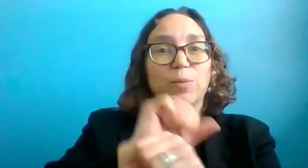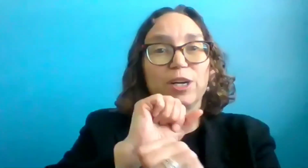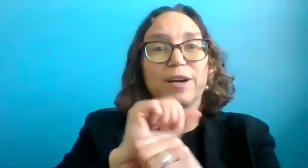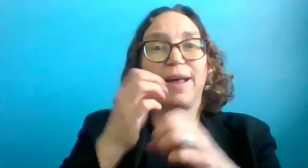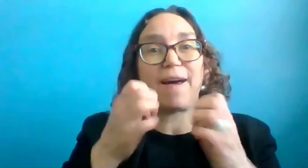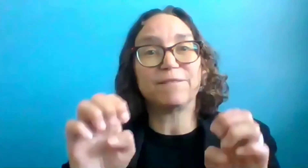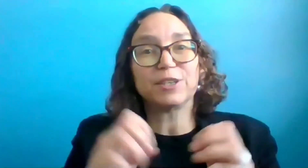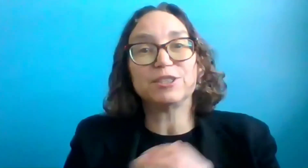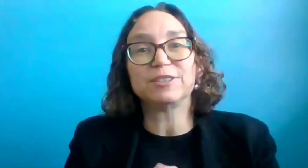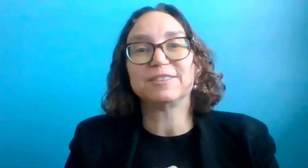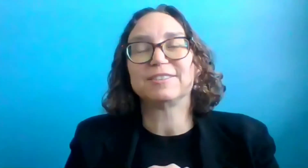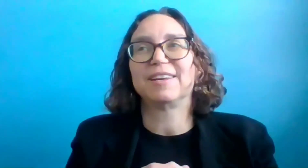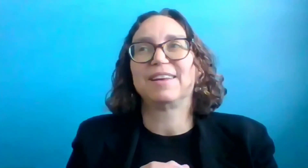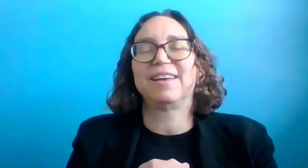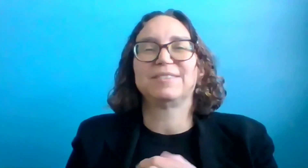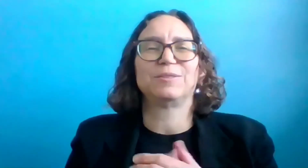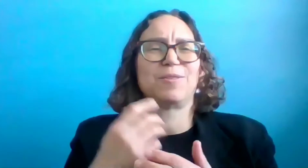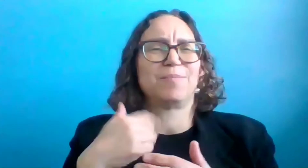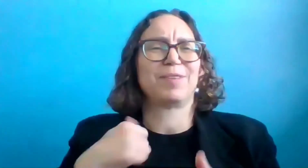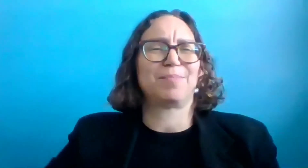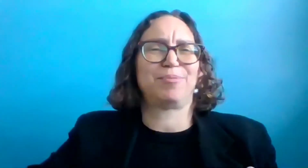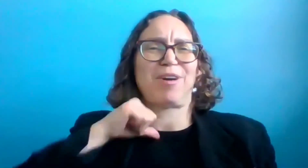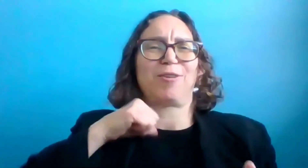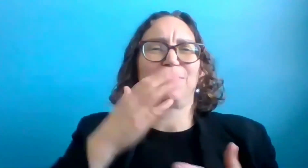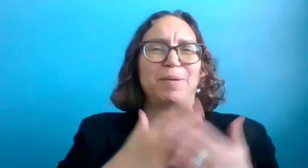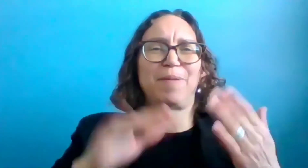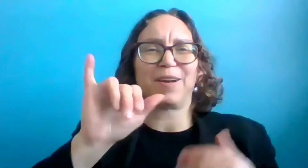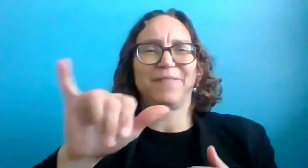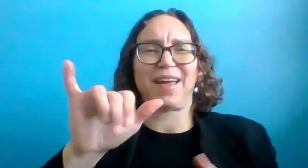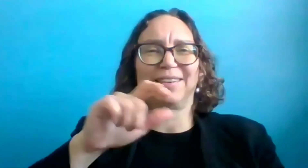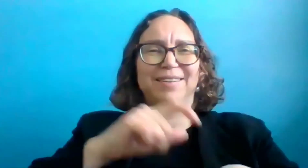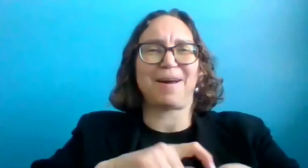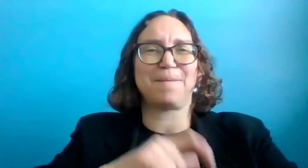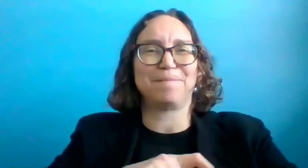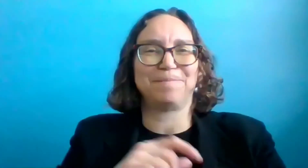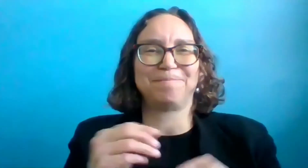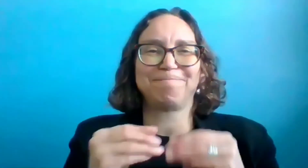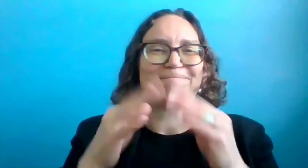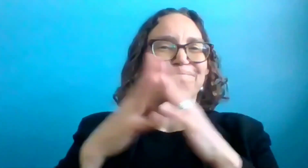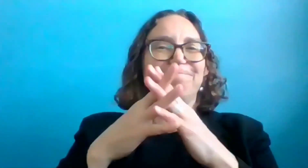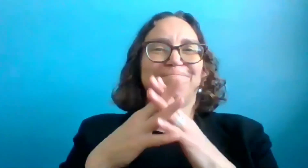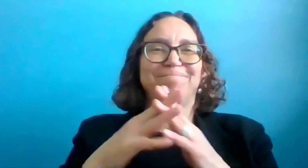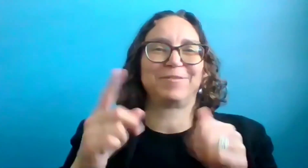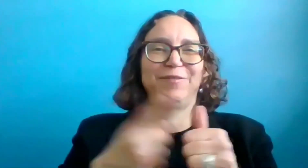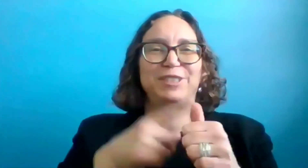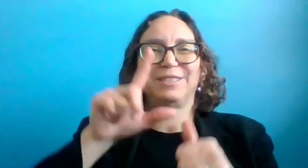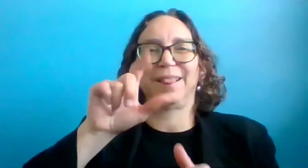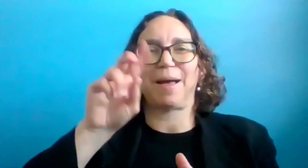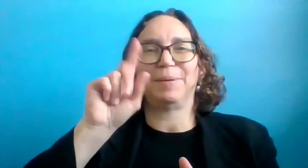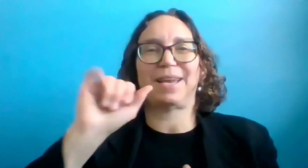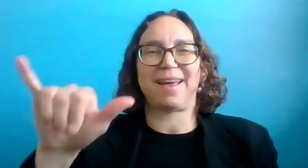and provide awards for people in their volunteer efforts. So I'm very proud of the work we did during that time